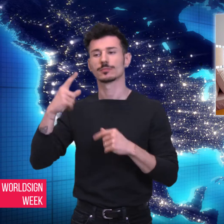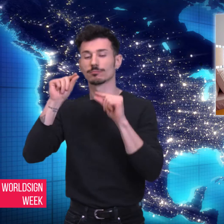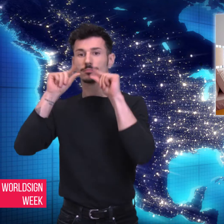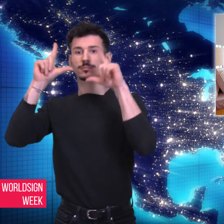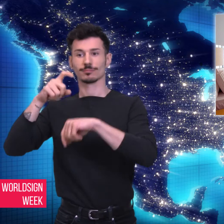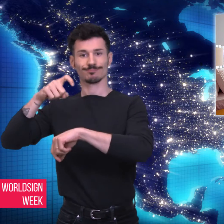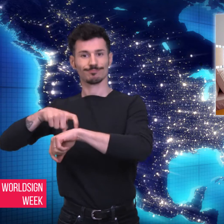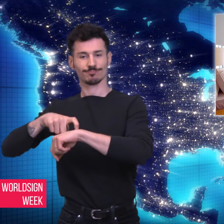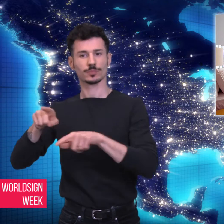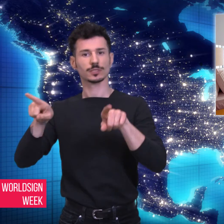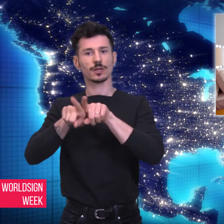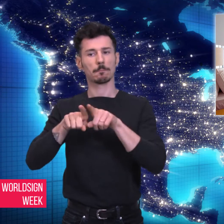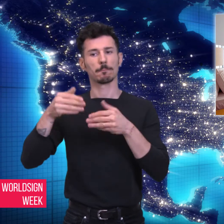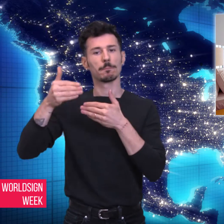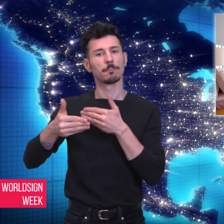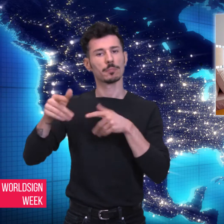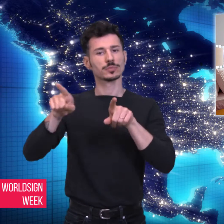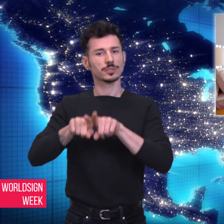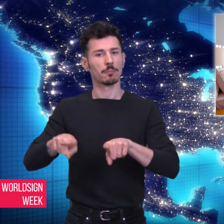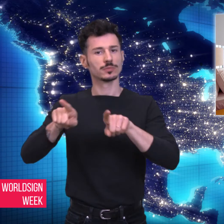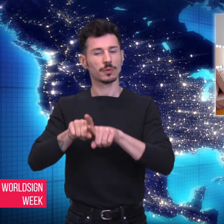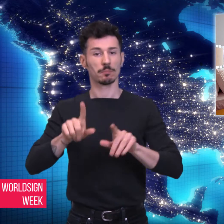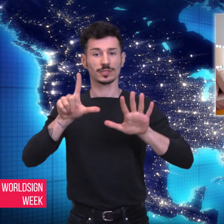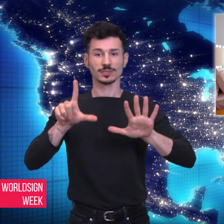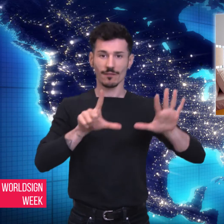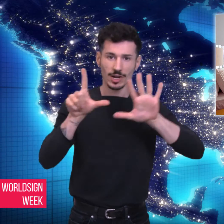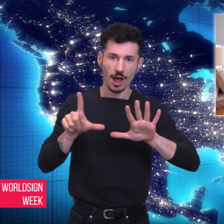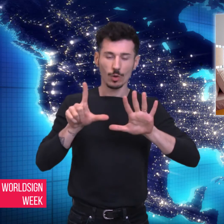For the best rest, be consistent with sleeping at